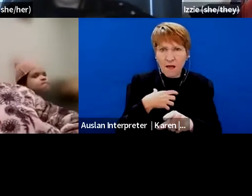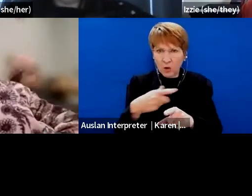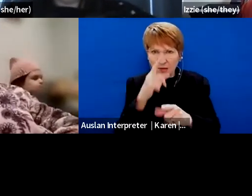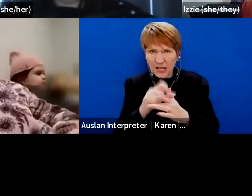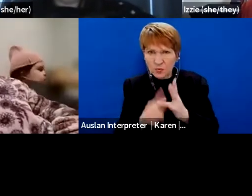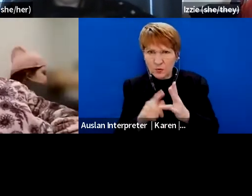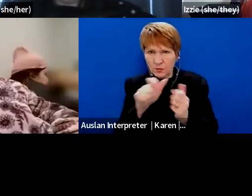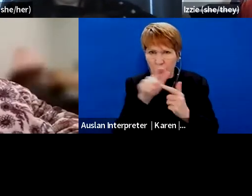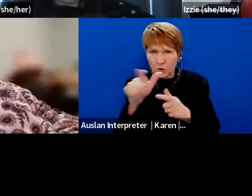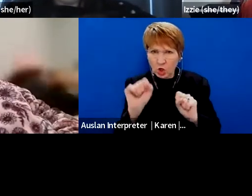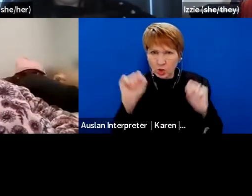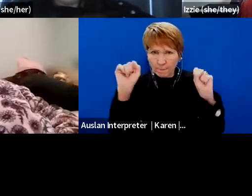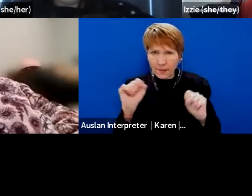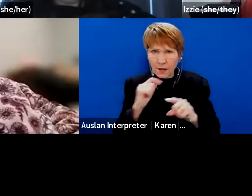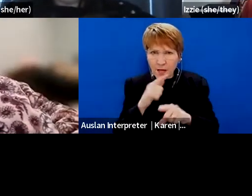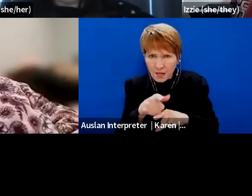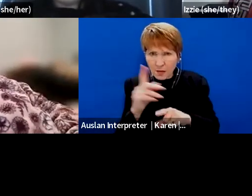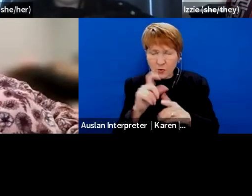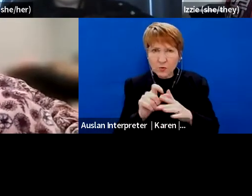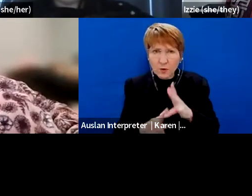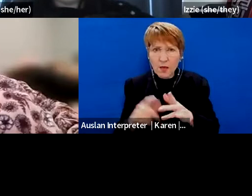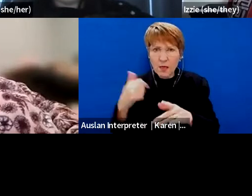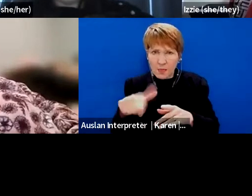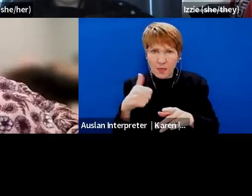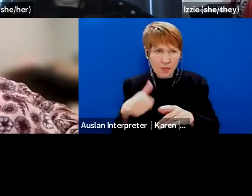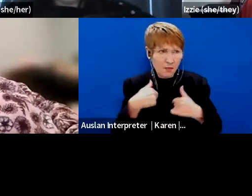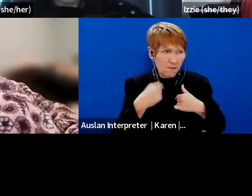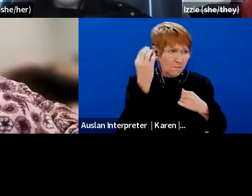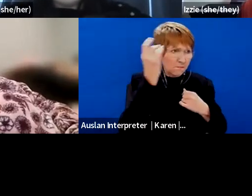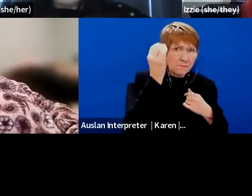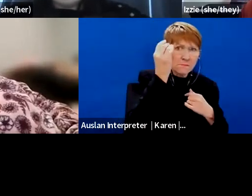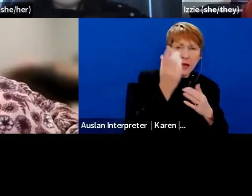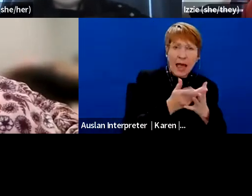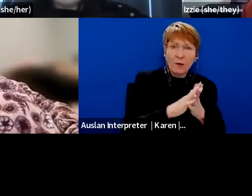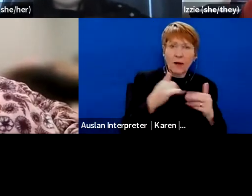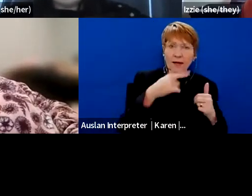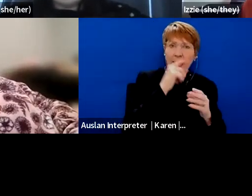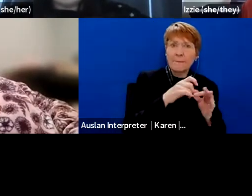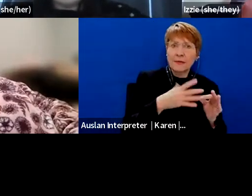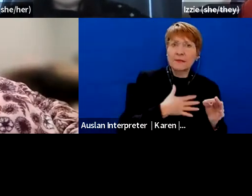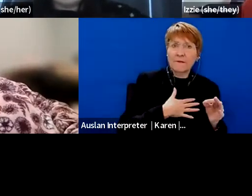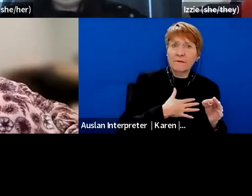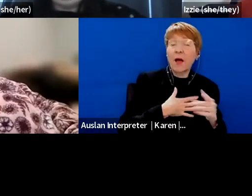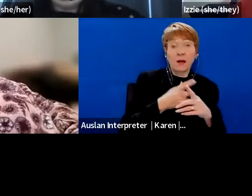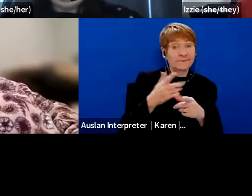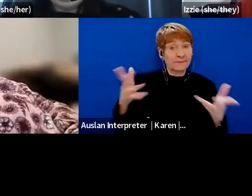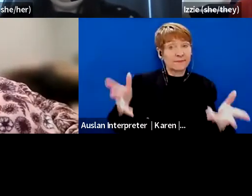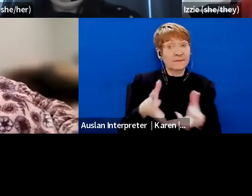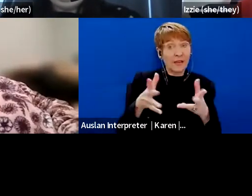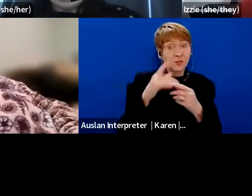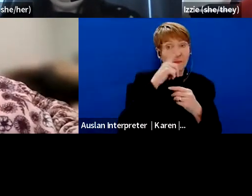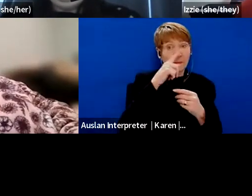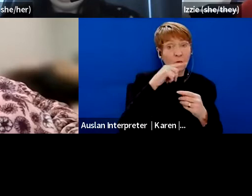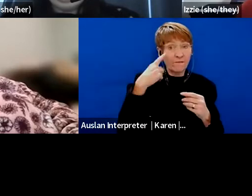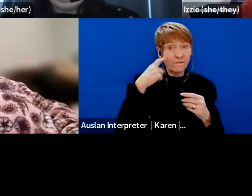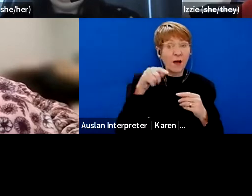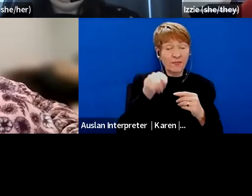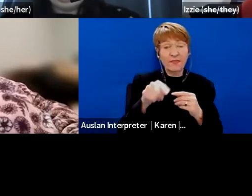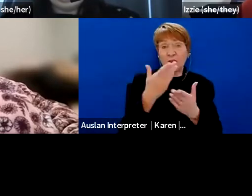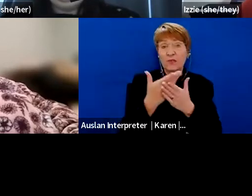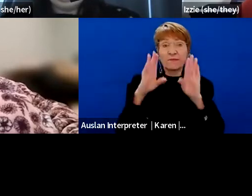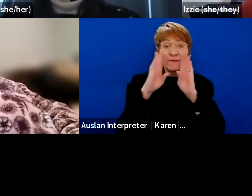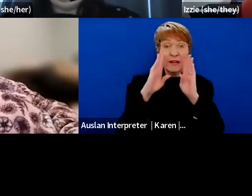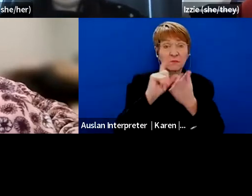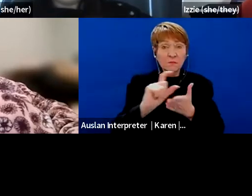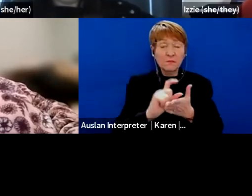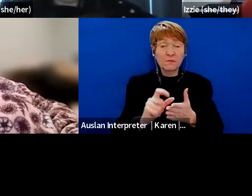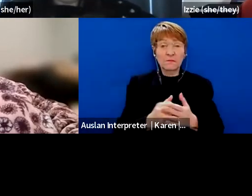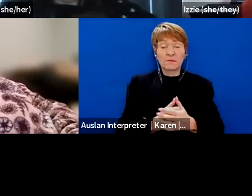at the gym or what accommodations that they might have. So those are really, I'm doing current a lot of people to go out and find those social media influencers.